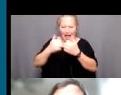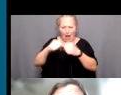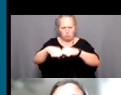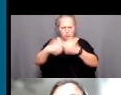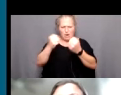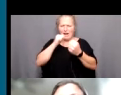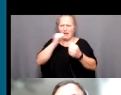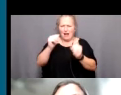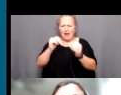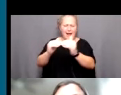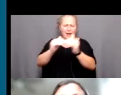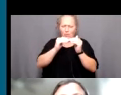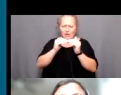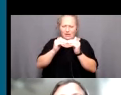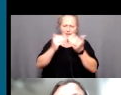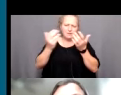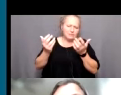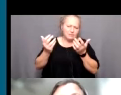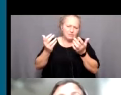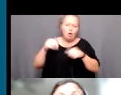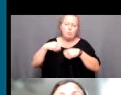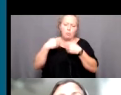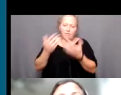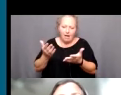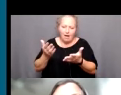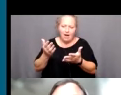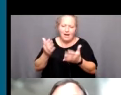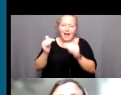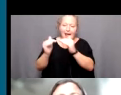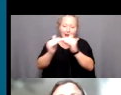truly by providing equitable access to